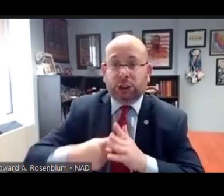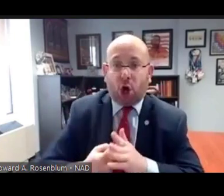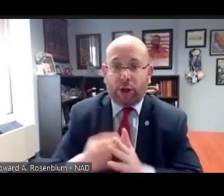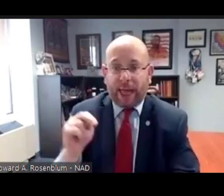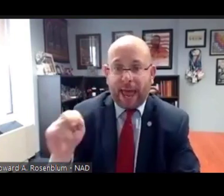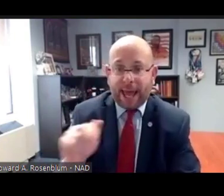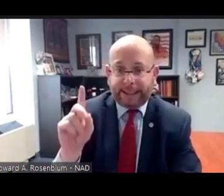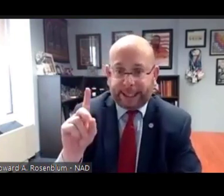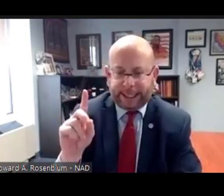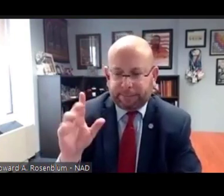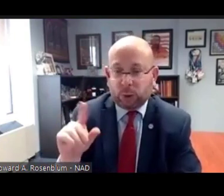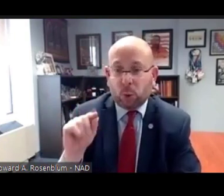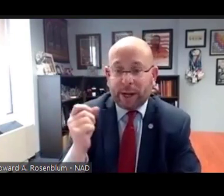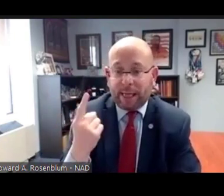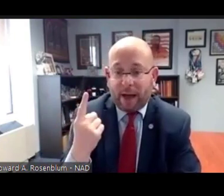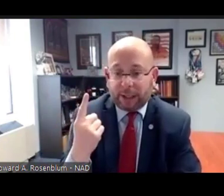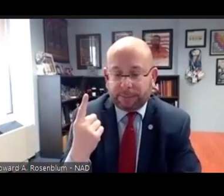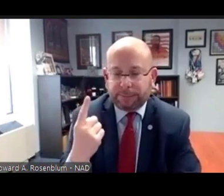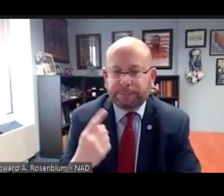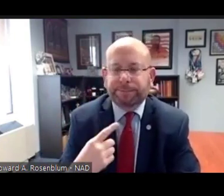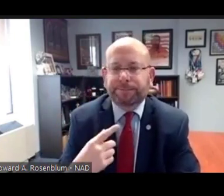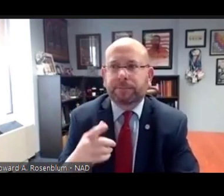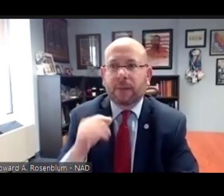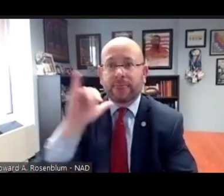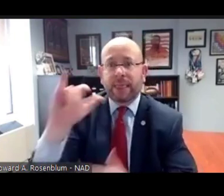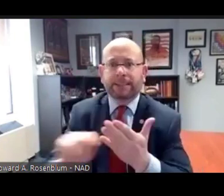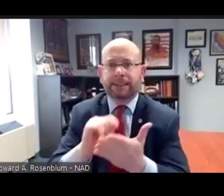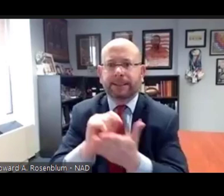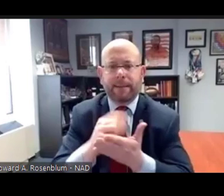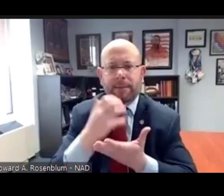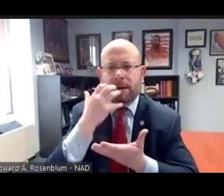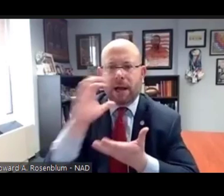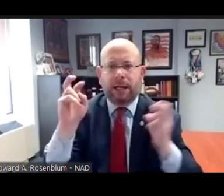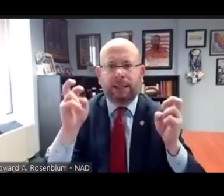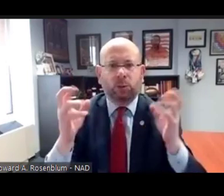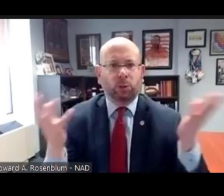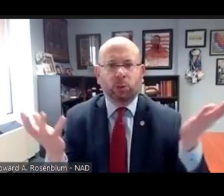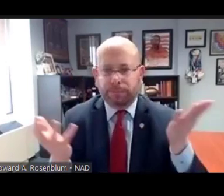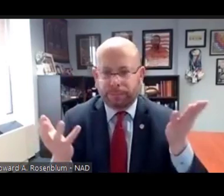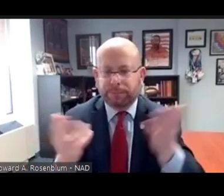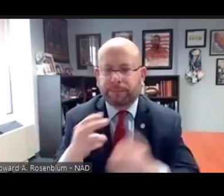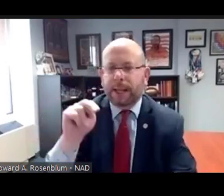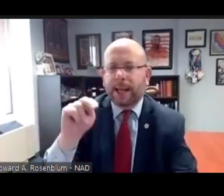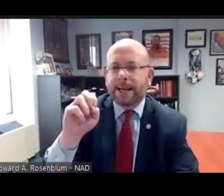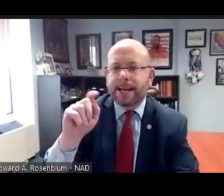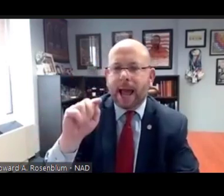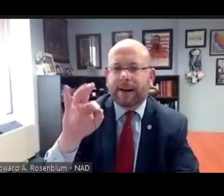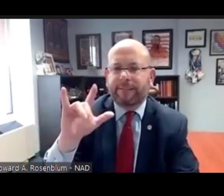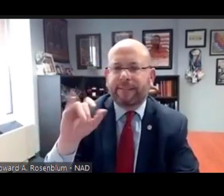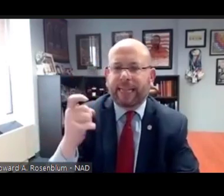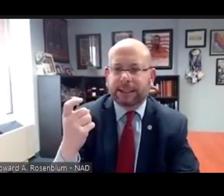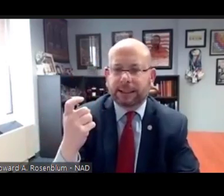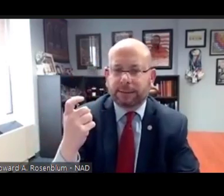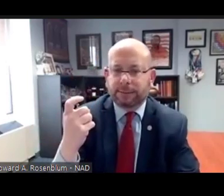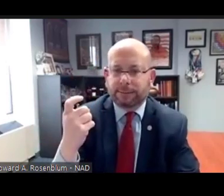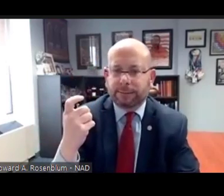But, I share many of course, of these sentiments.